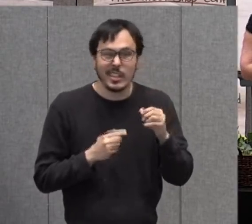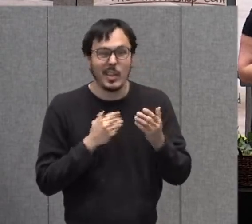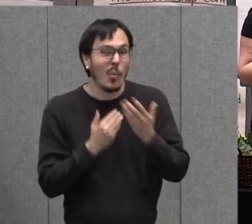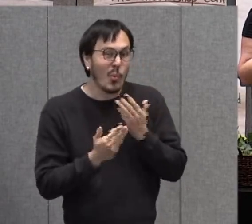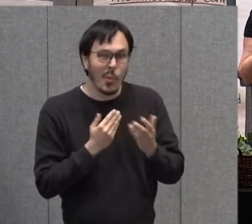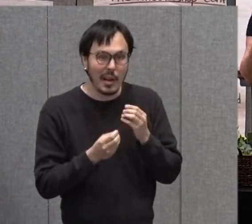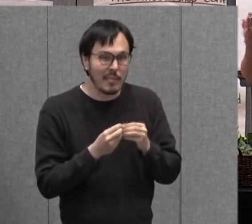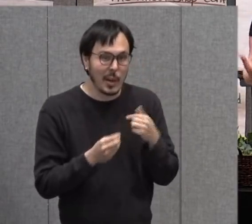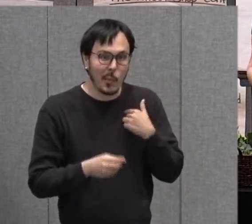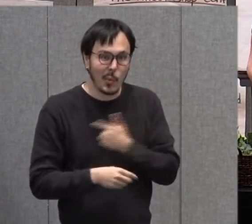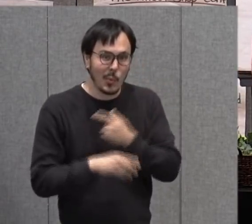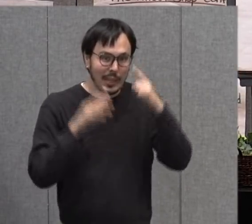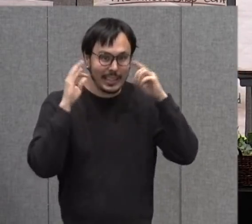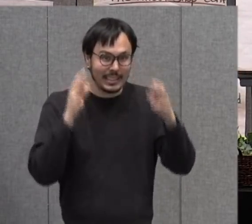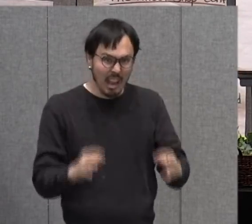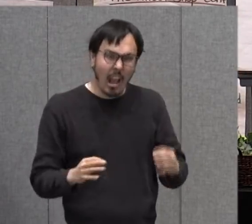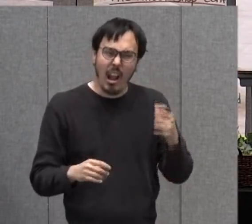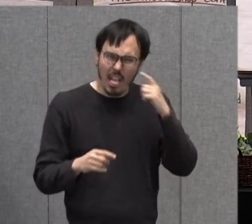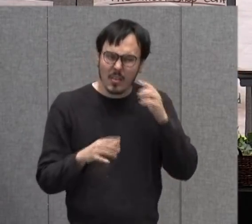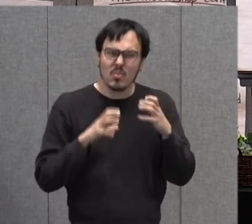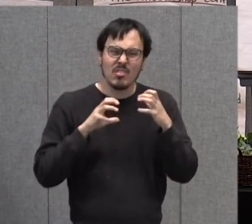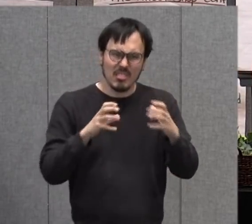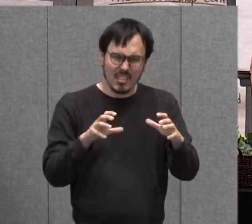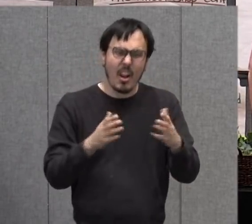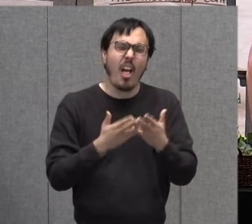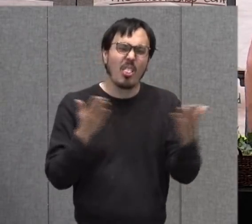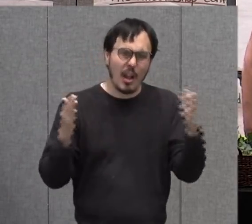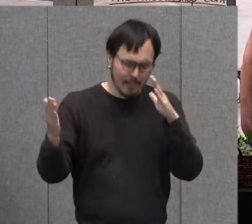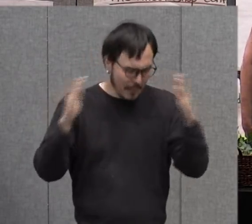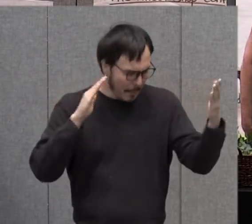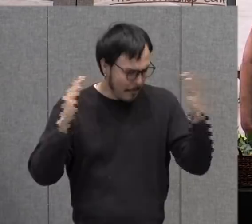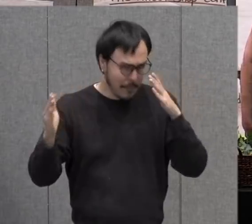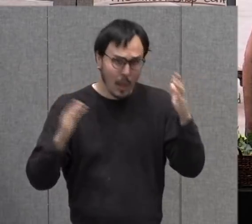So, I think we've done a lot about comparing quantities today and it's been very interesting